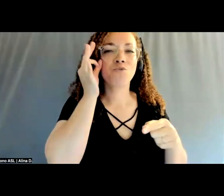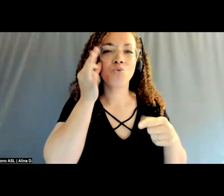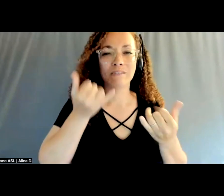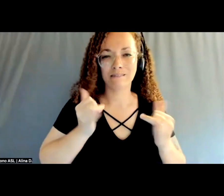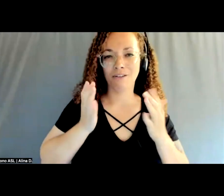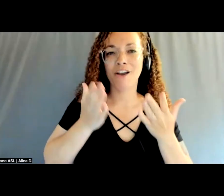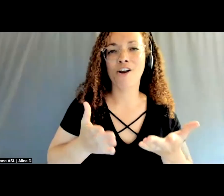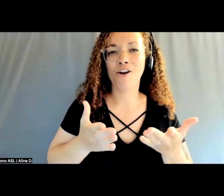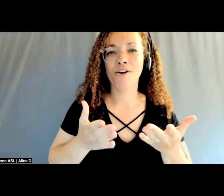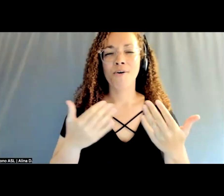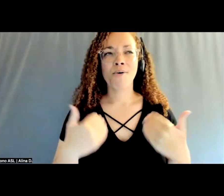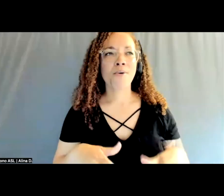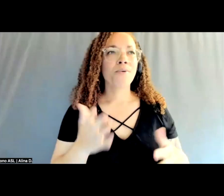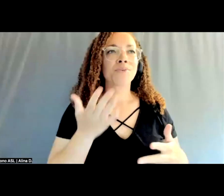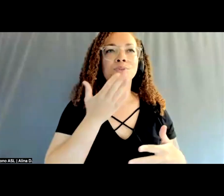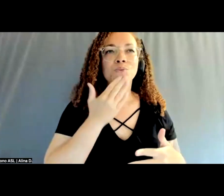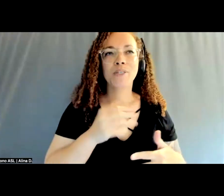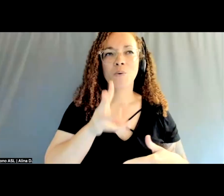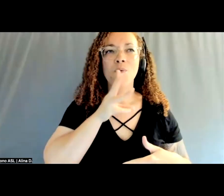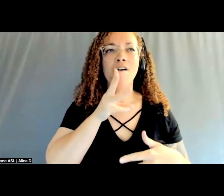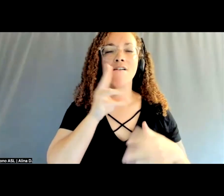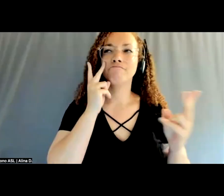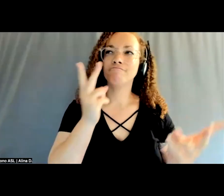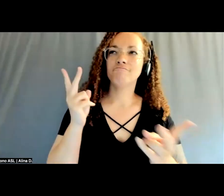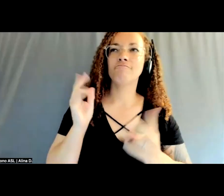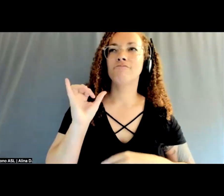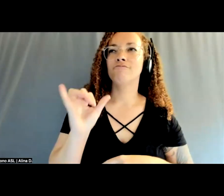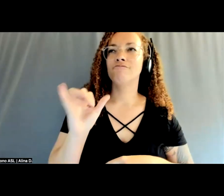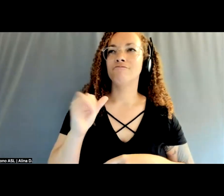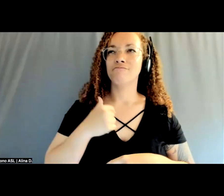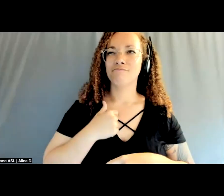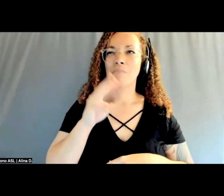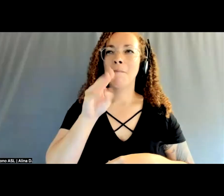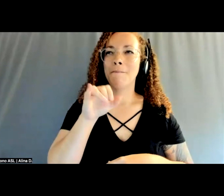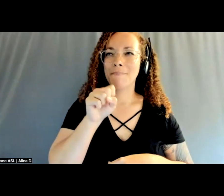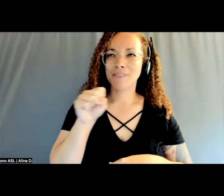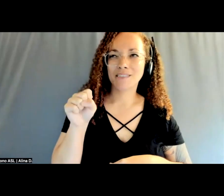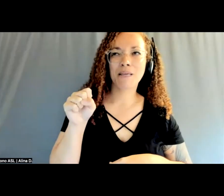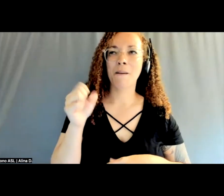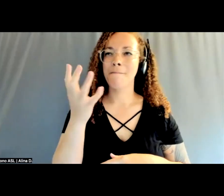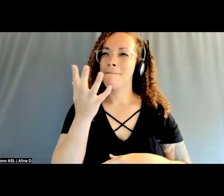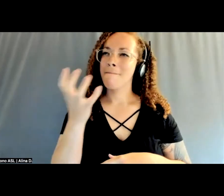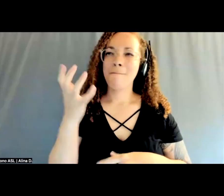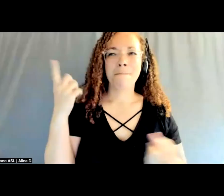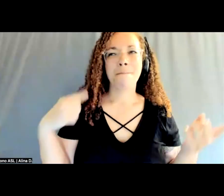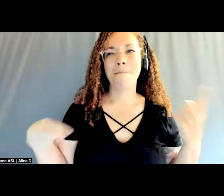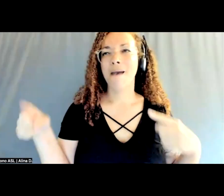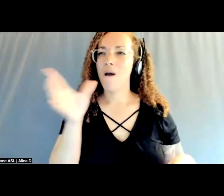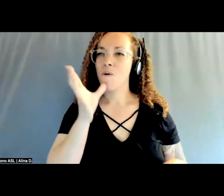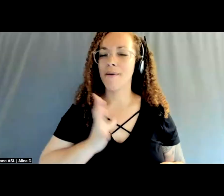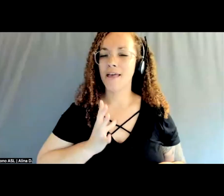sweetwater recalls me a Mississippi mad woman. Sick to soul with all this fruit. Yearning for